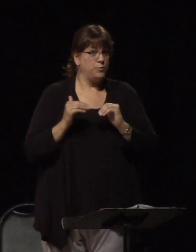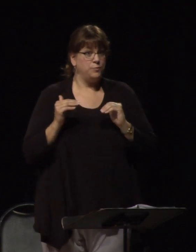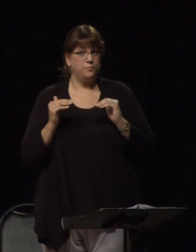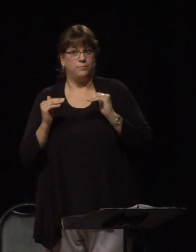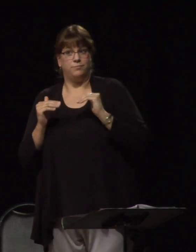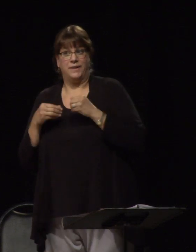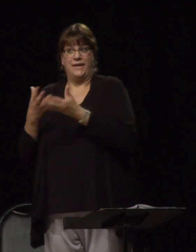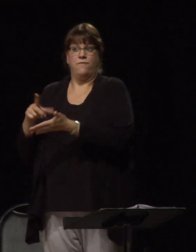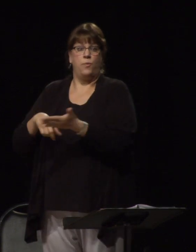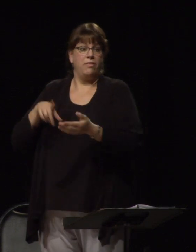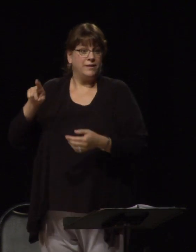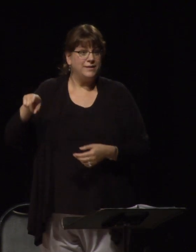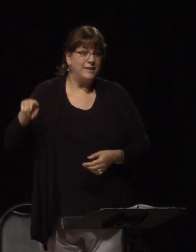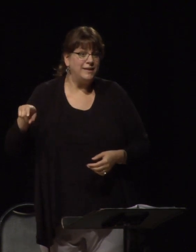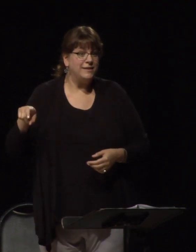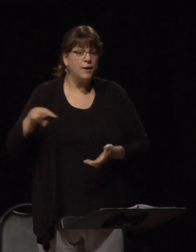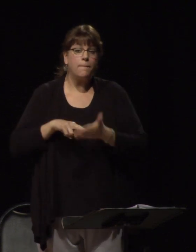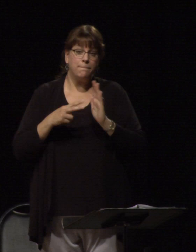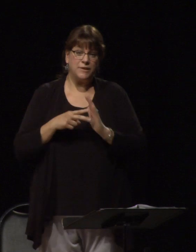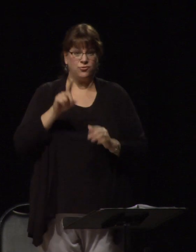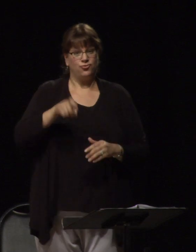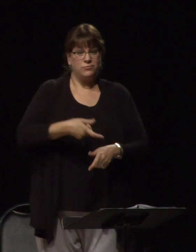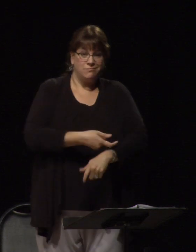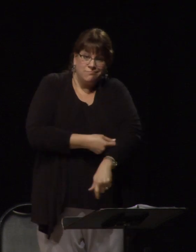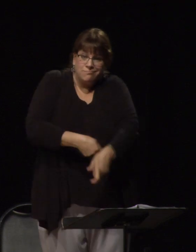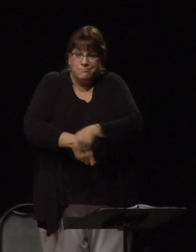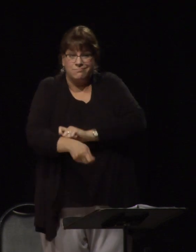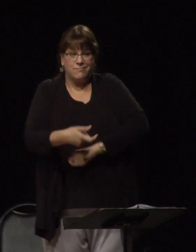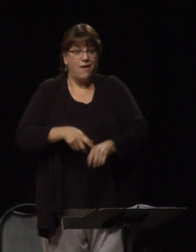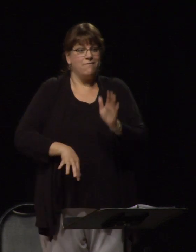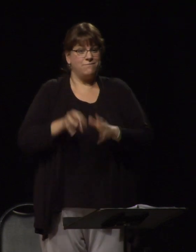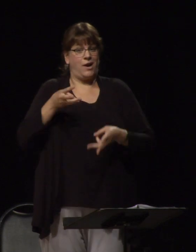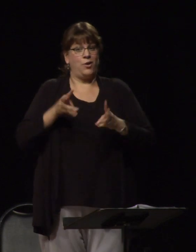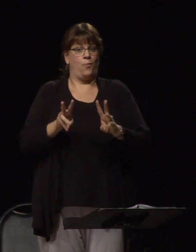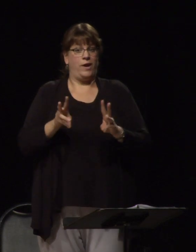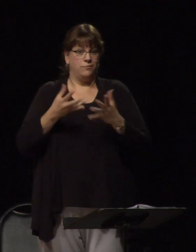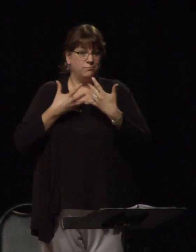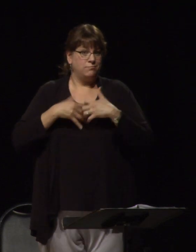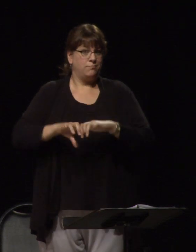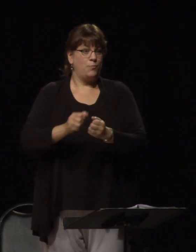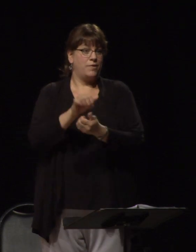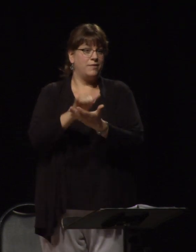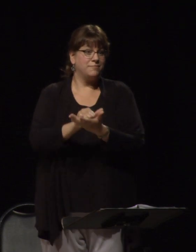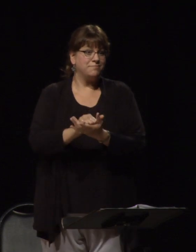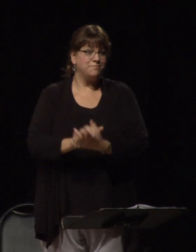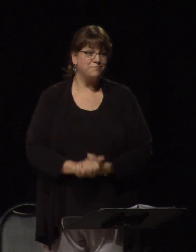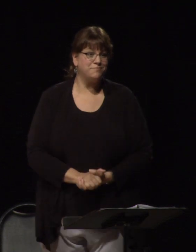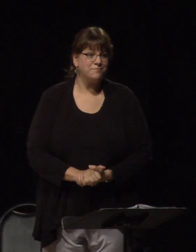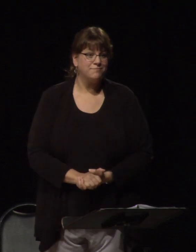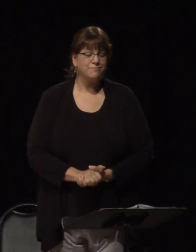SO GET USED TO IT. AS FOR NATIONAL VISIBILITY, THERE ARE ROLES FOR ALL OF US TO